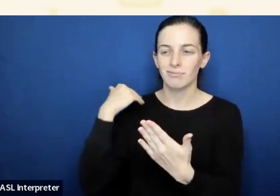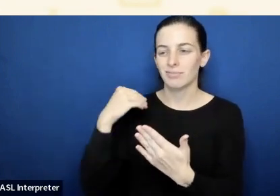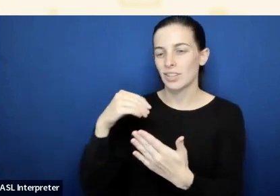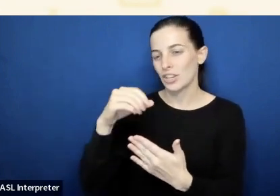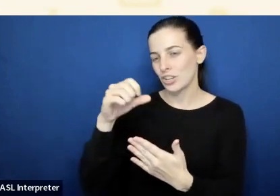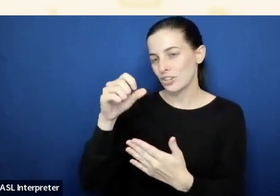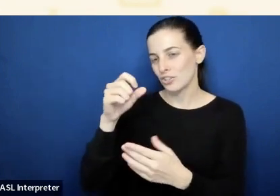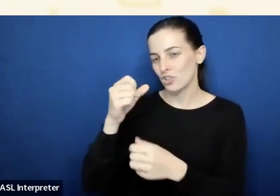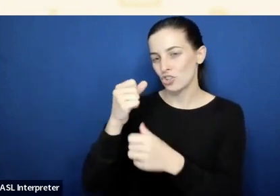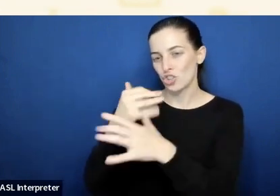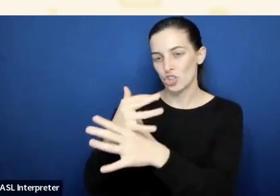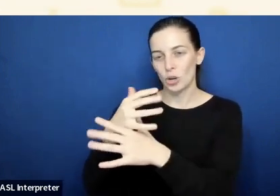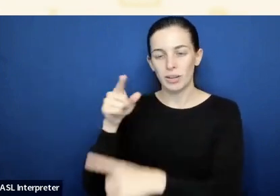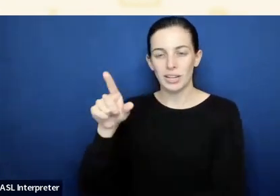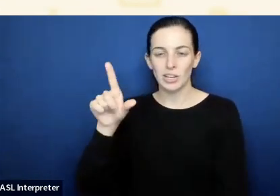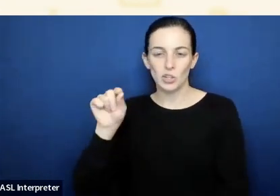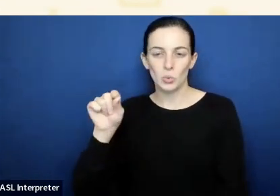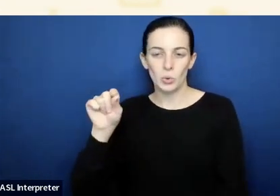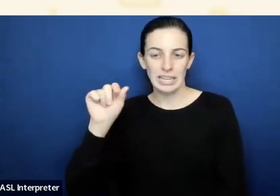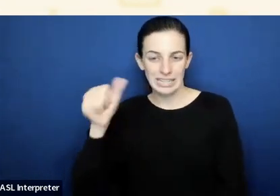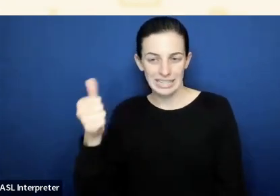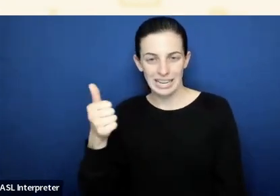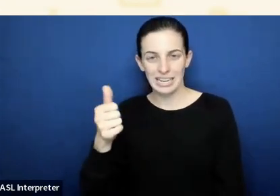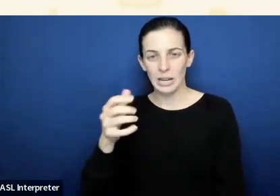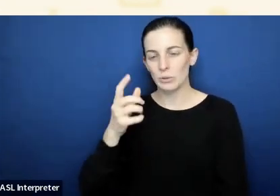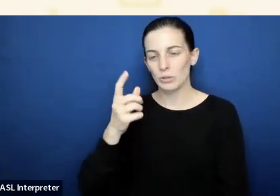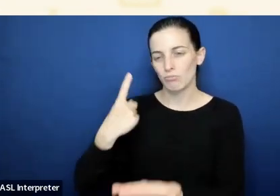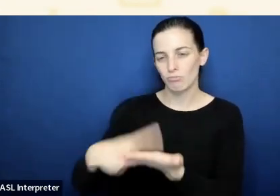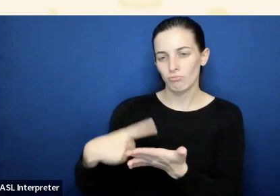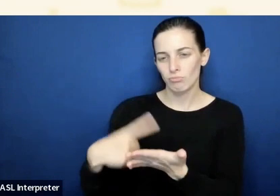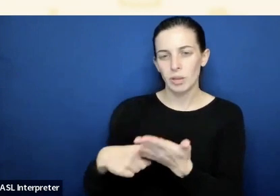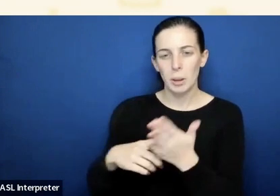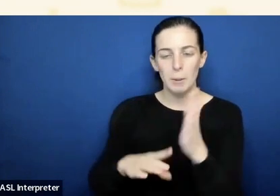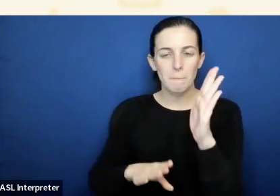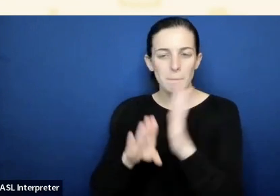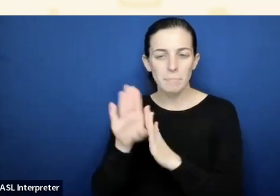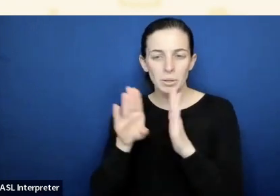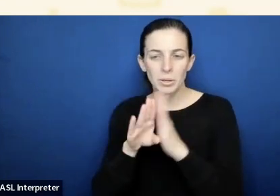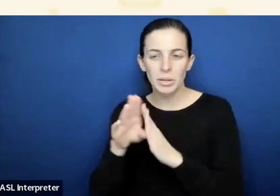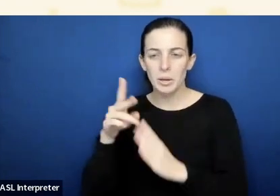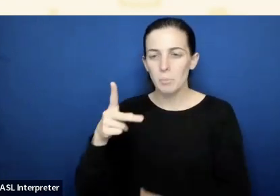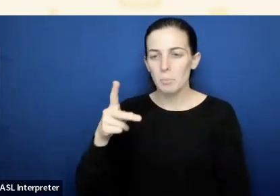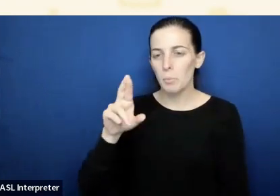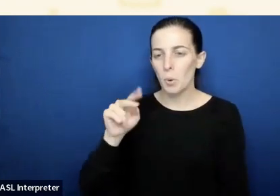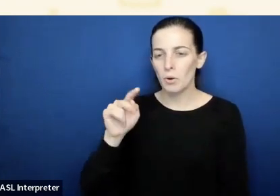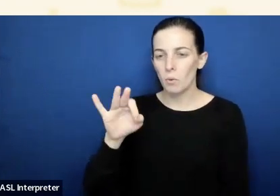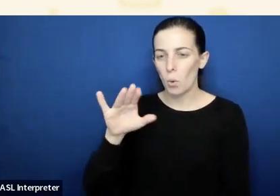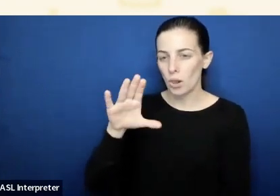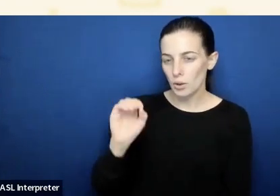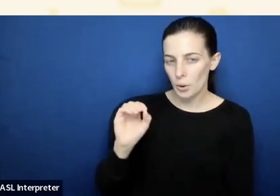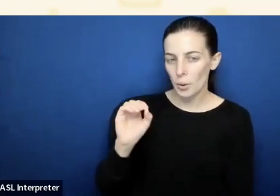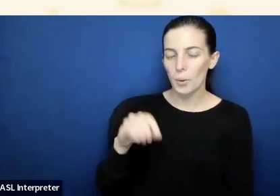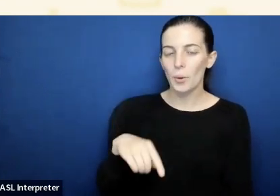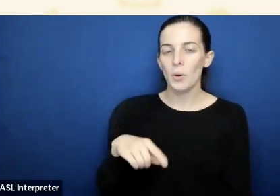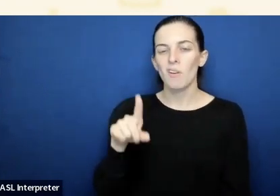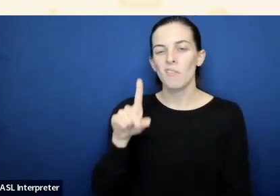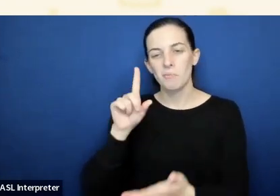I was talking about how to build a portfolio website and build a marketing strategy for self-publishing book authors.